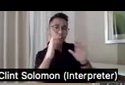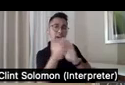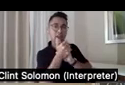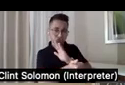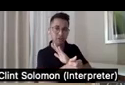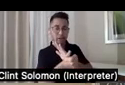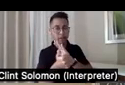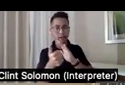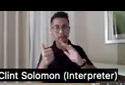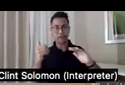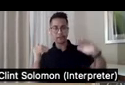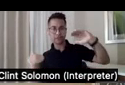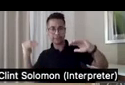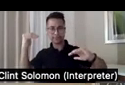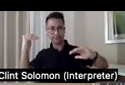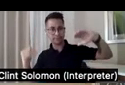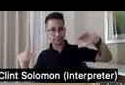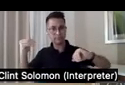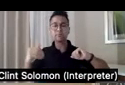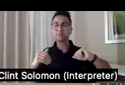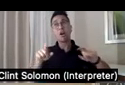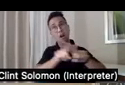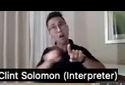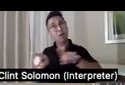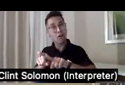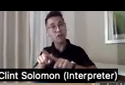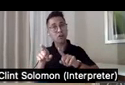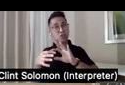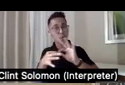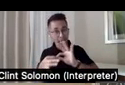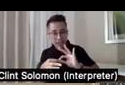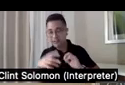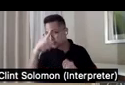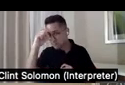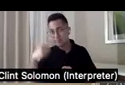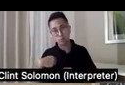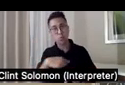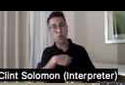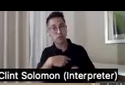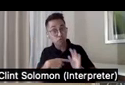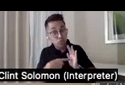and to some degree i think relationships because we're showing we care about what they care about